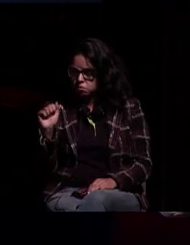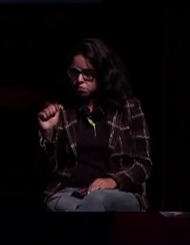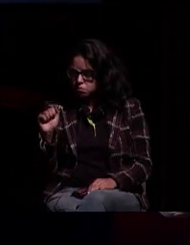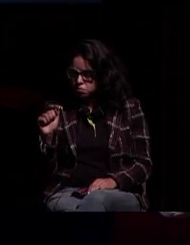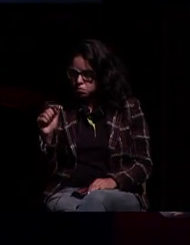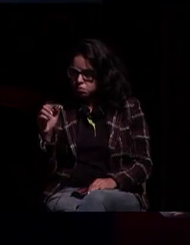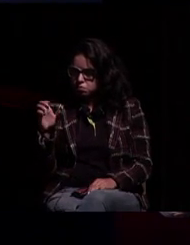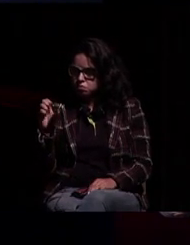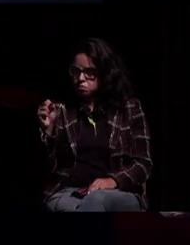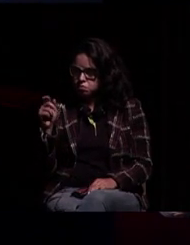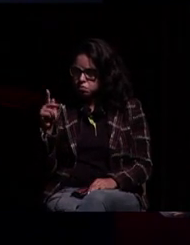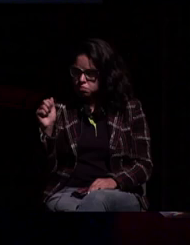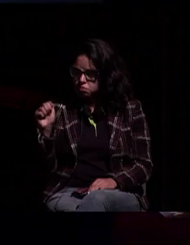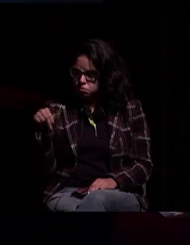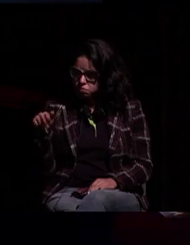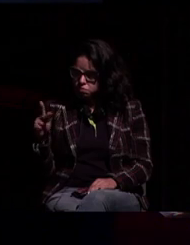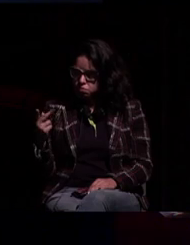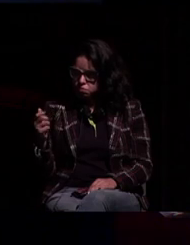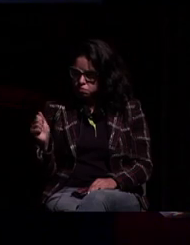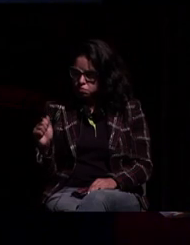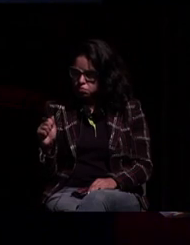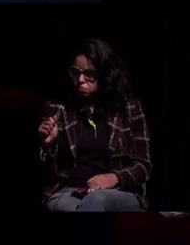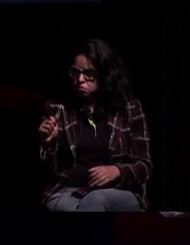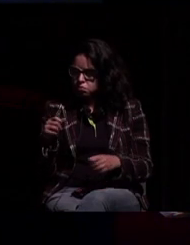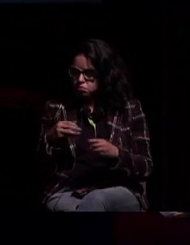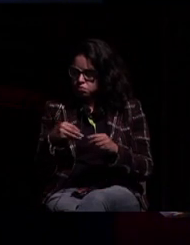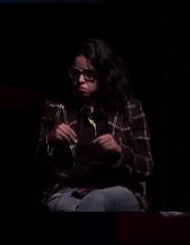in the harvests